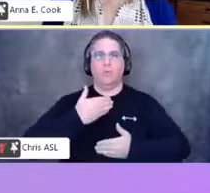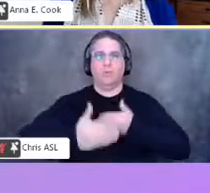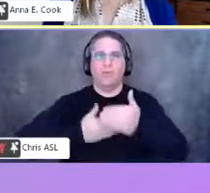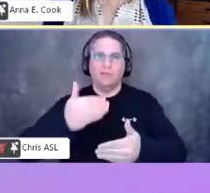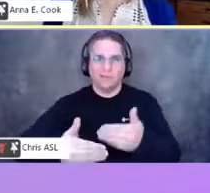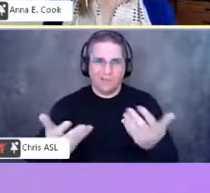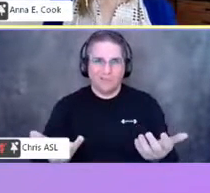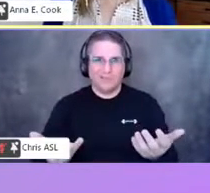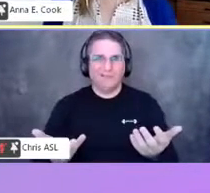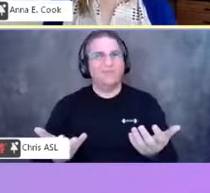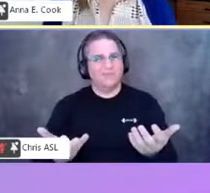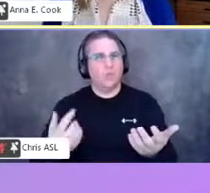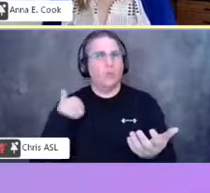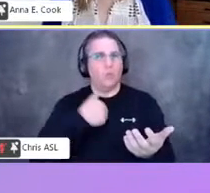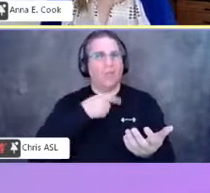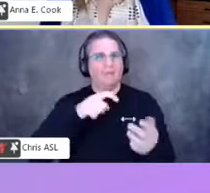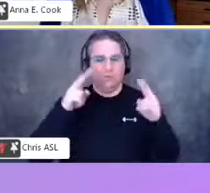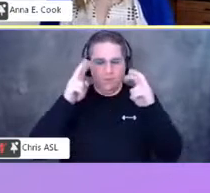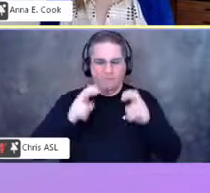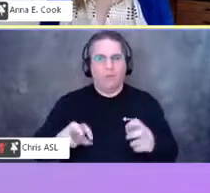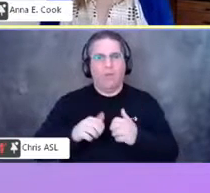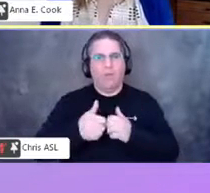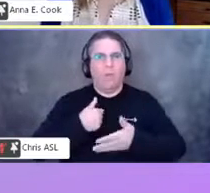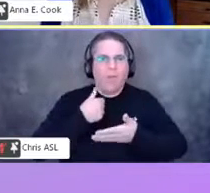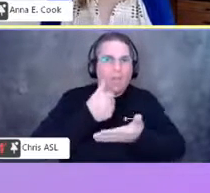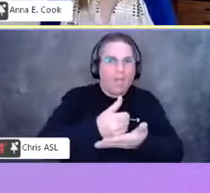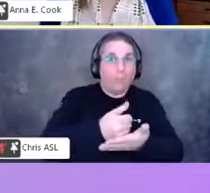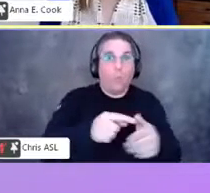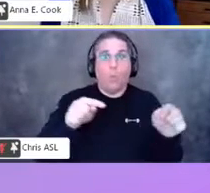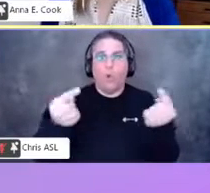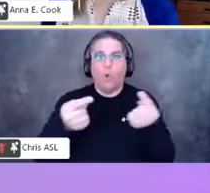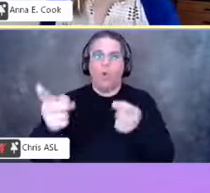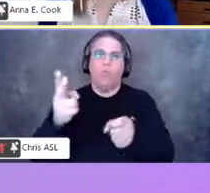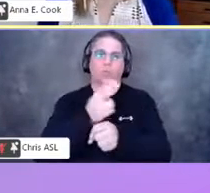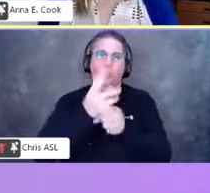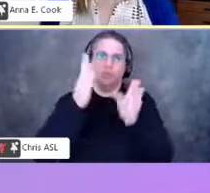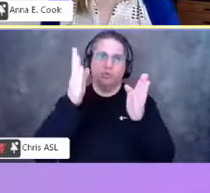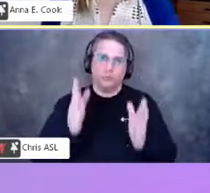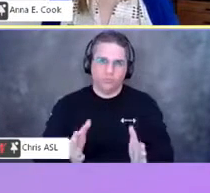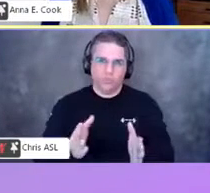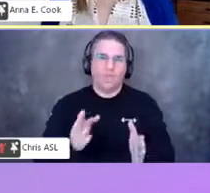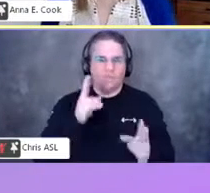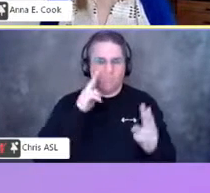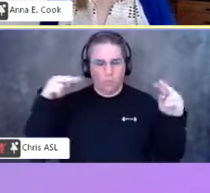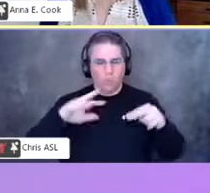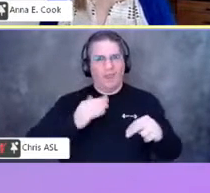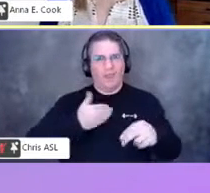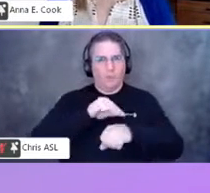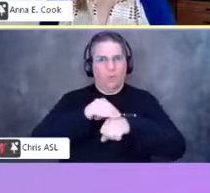how we are helping or hurting our users and the influence we have on their shades of mind